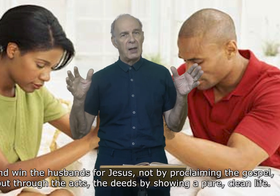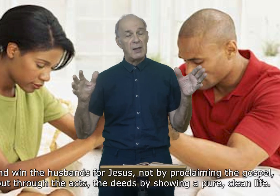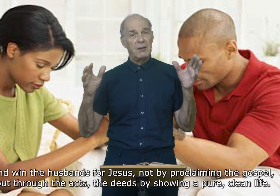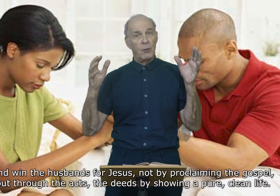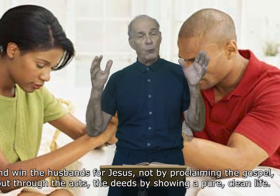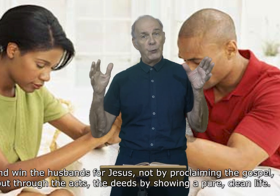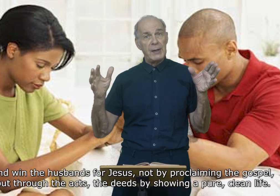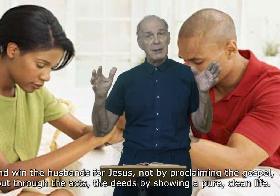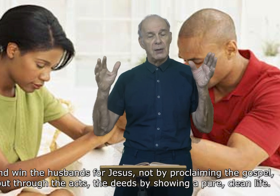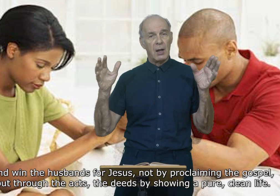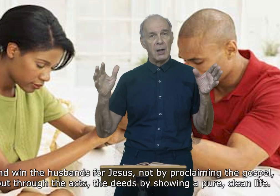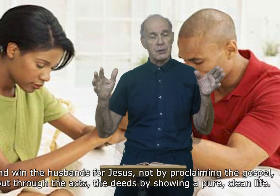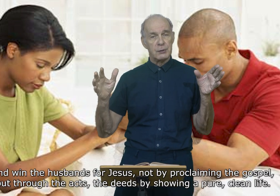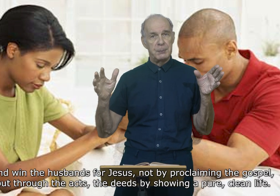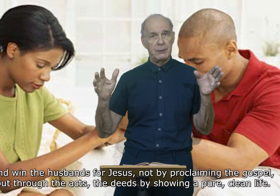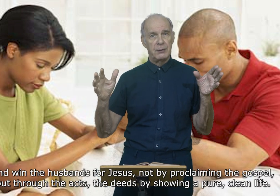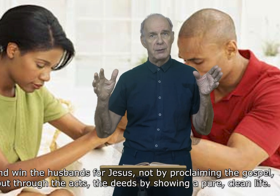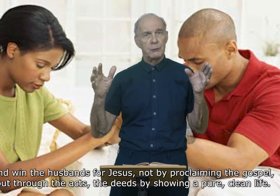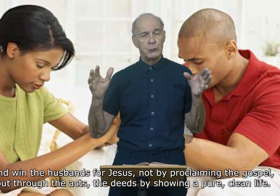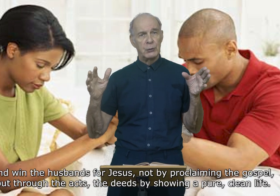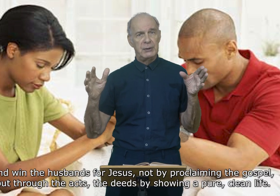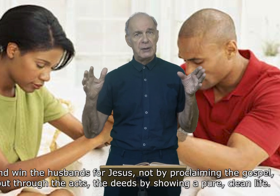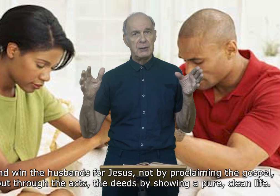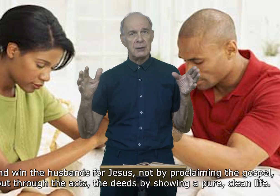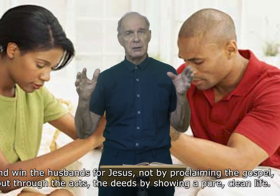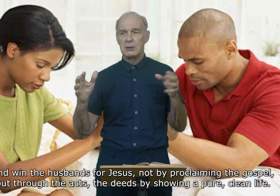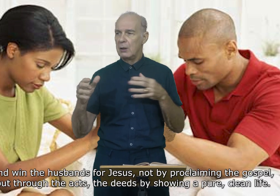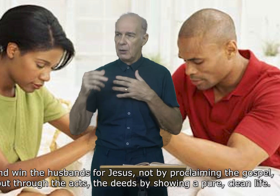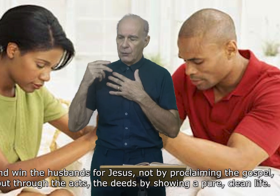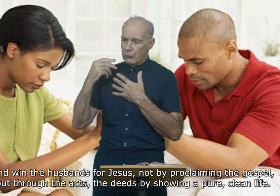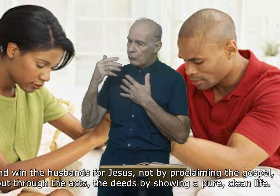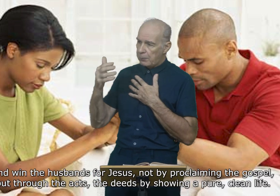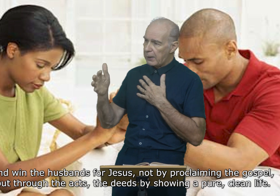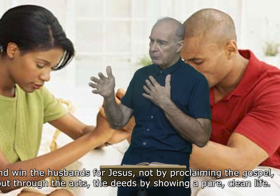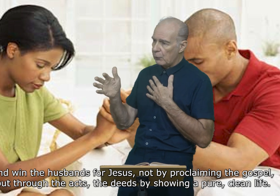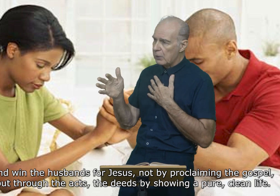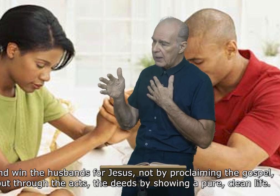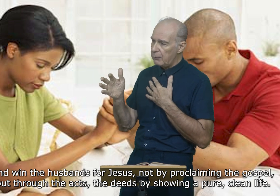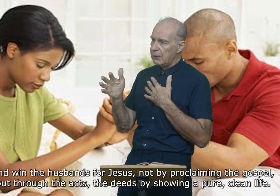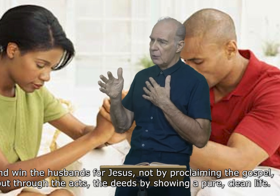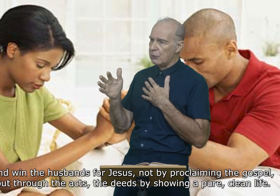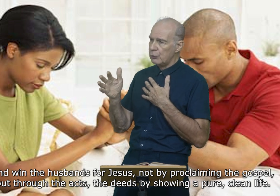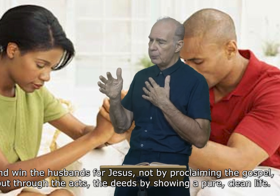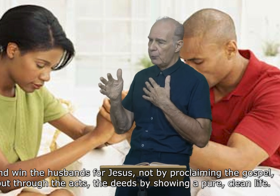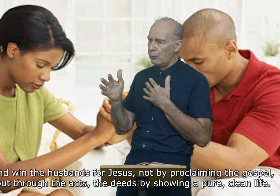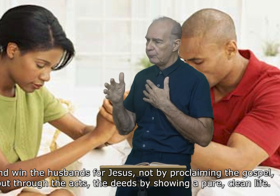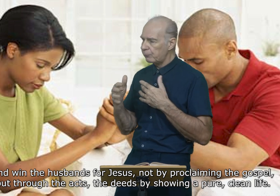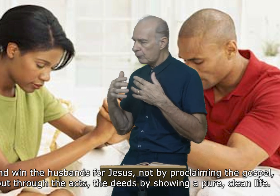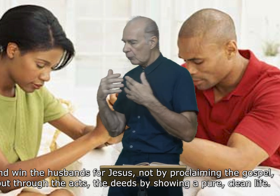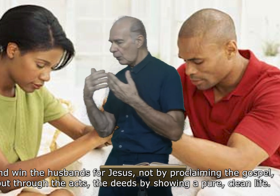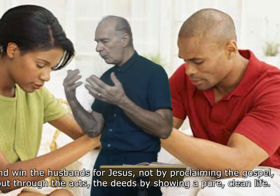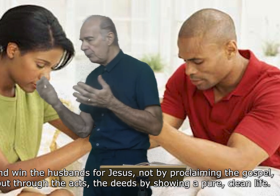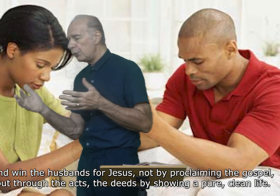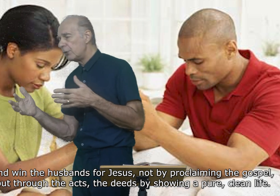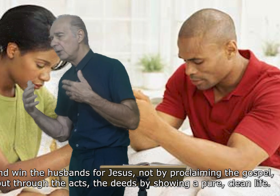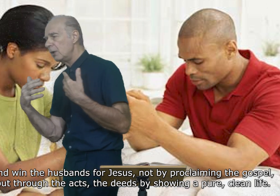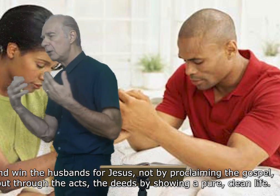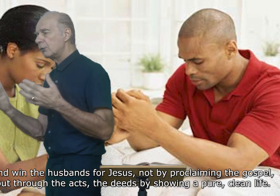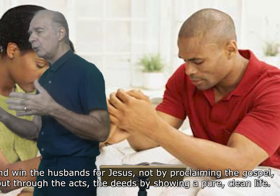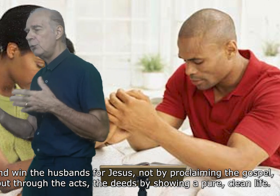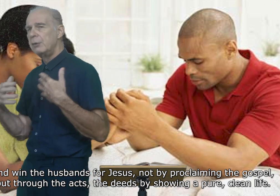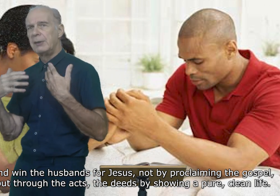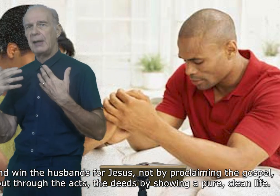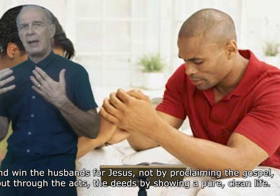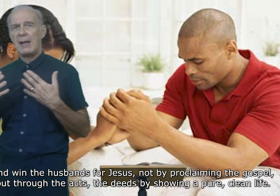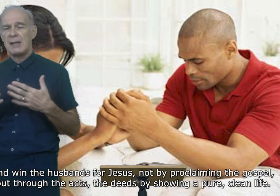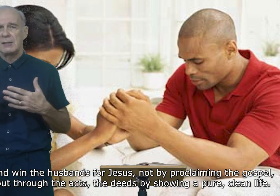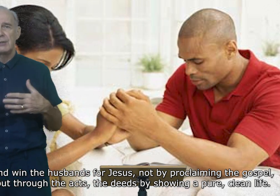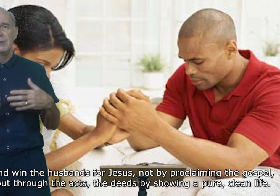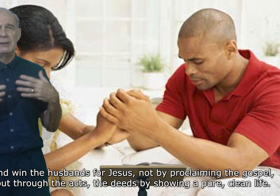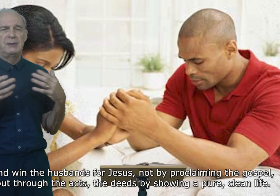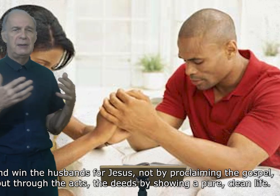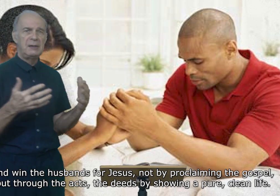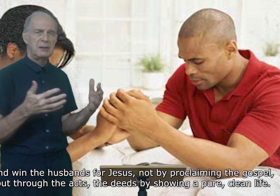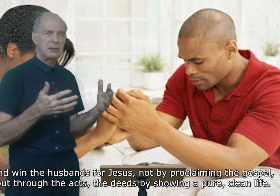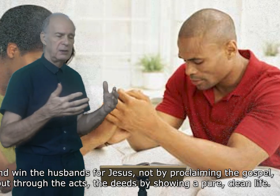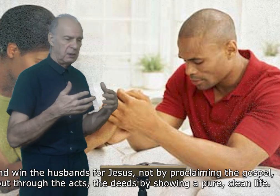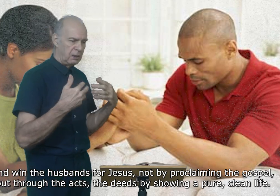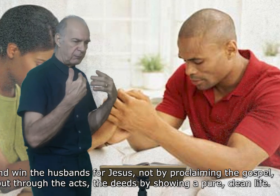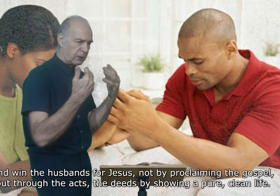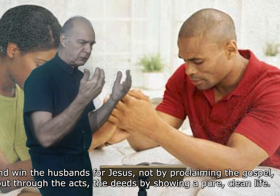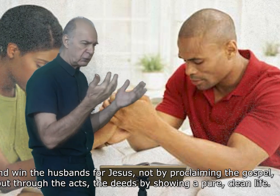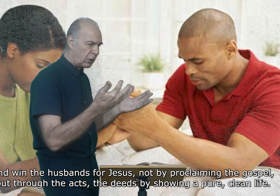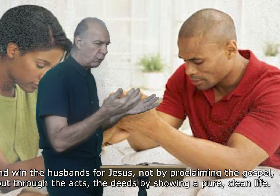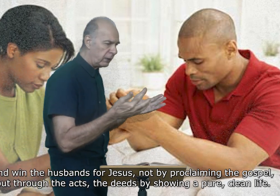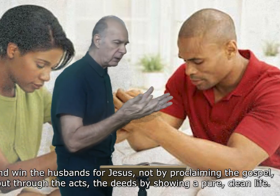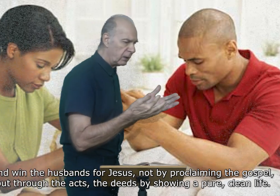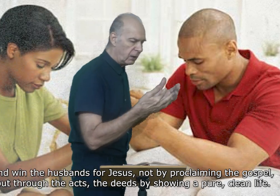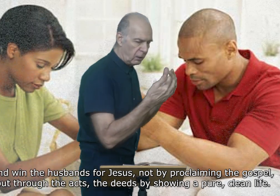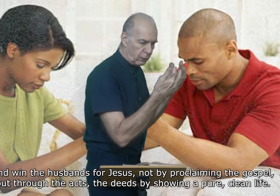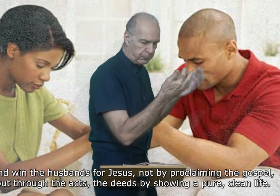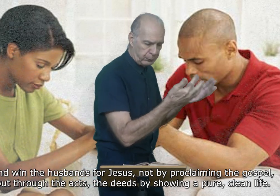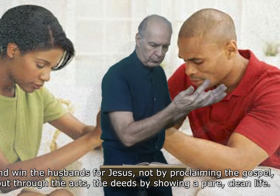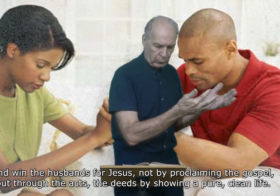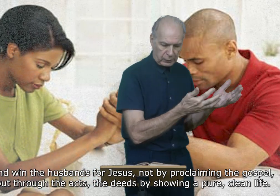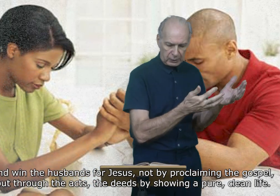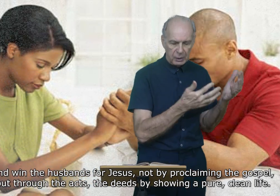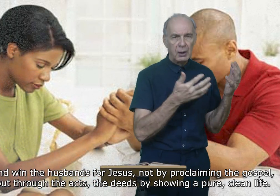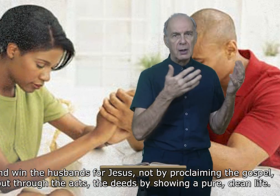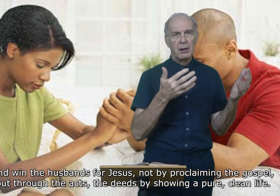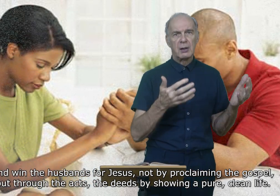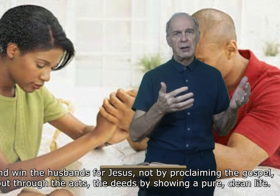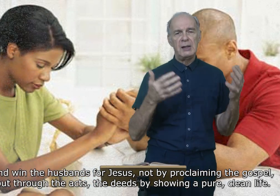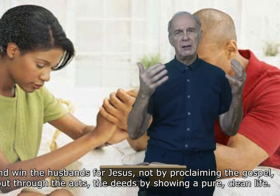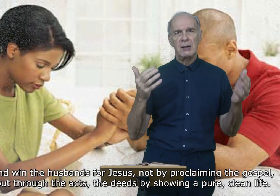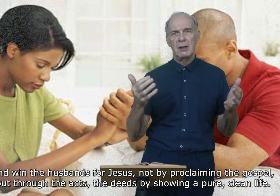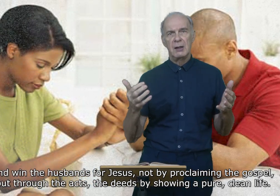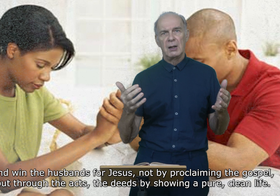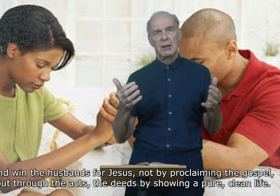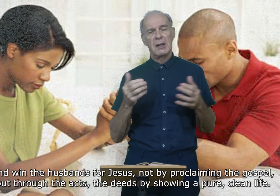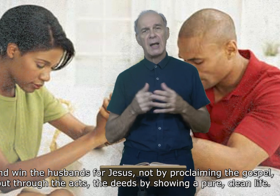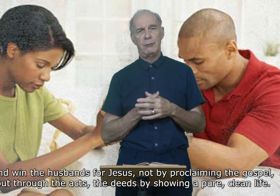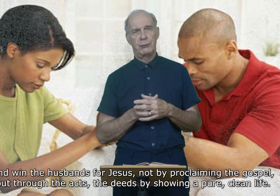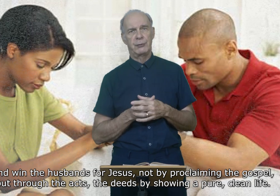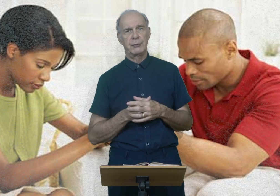and win the husbands for Jesus, not by proclaiming the gospel, but through the acts, the deeds by showing a pure, clean life.